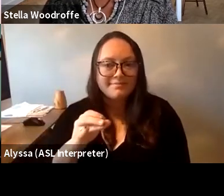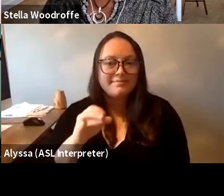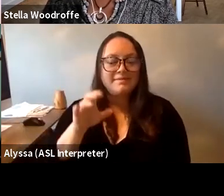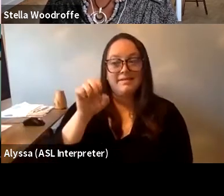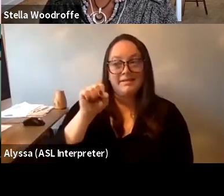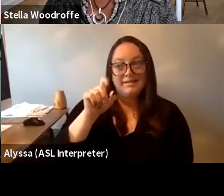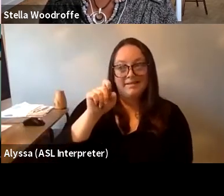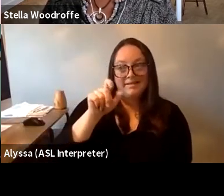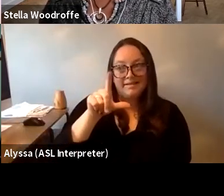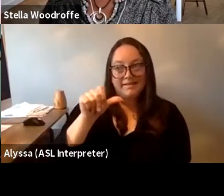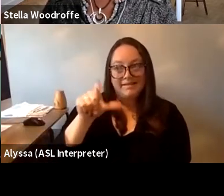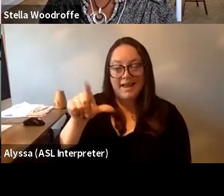Hang in there gets better.